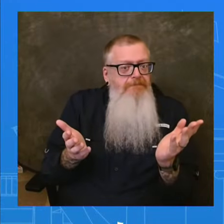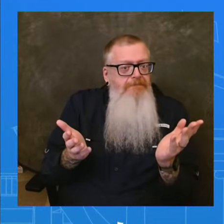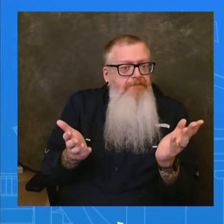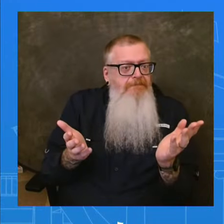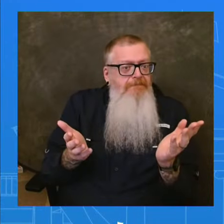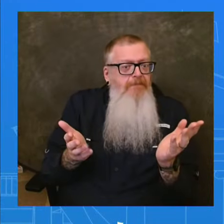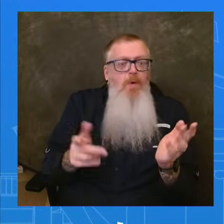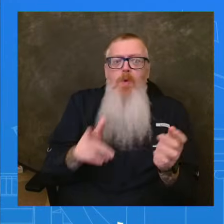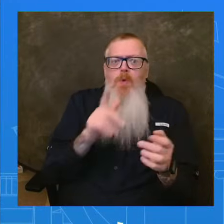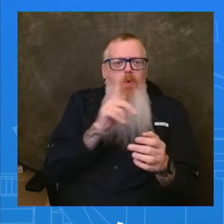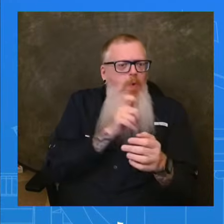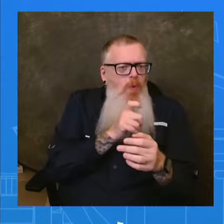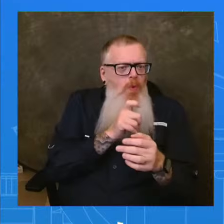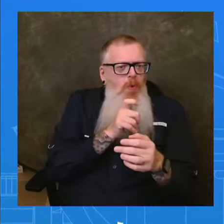their security threats that they see.